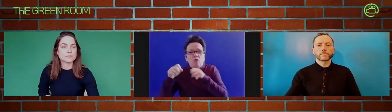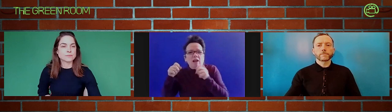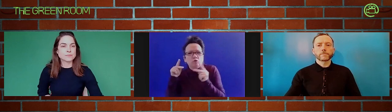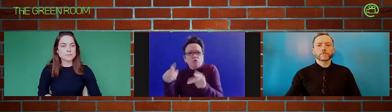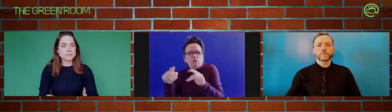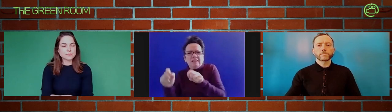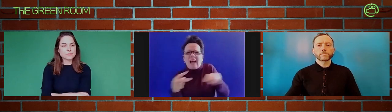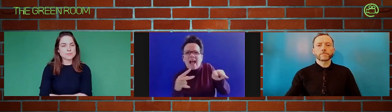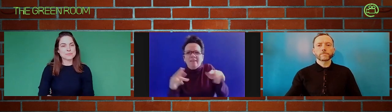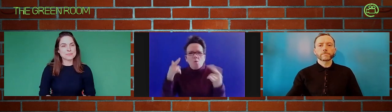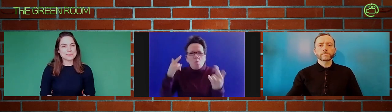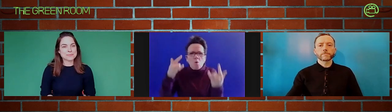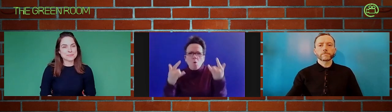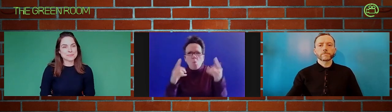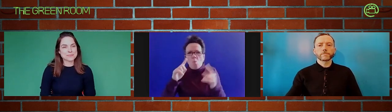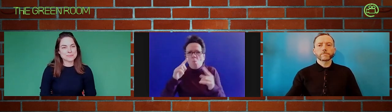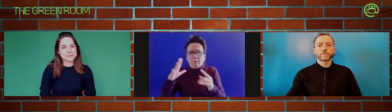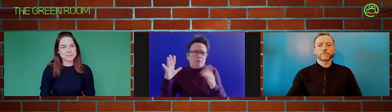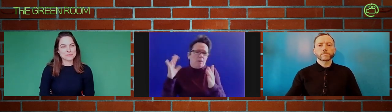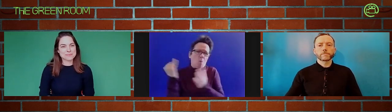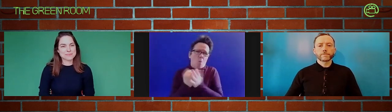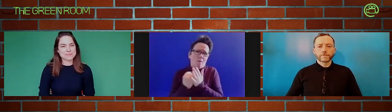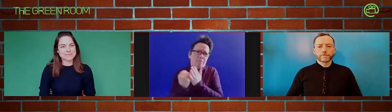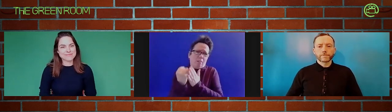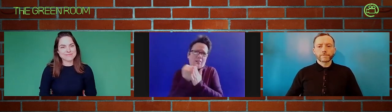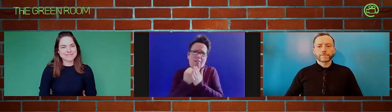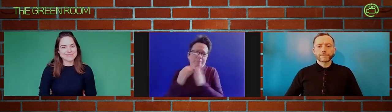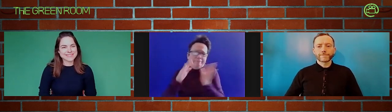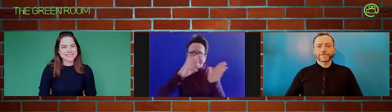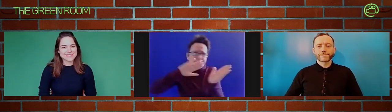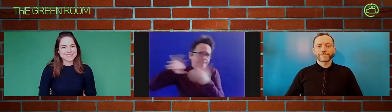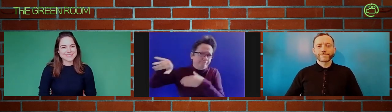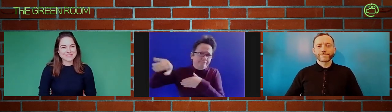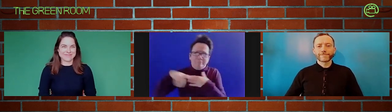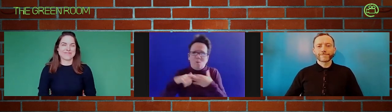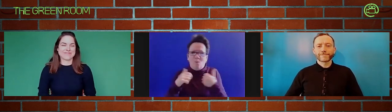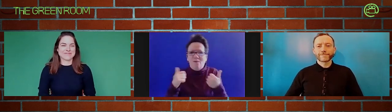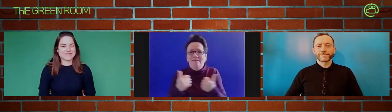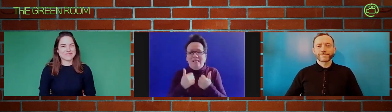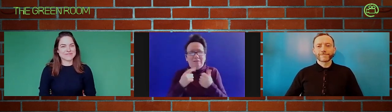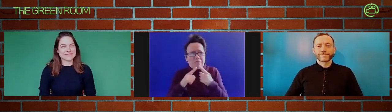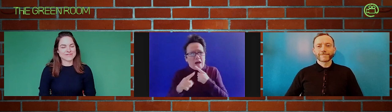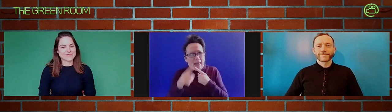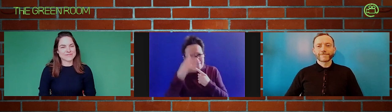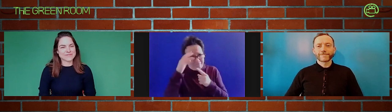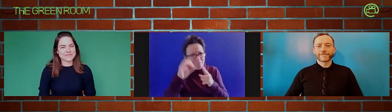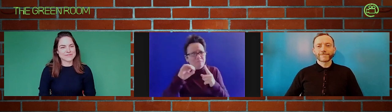we blanked that bit out. Yeah, anyway